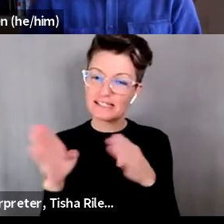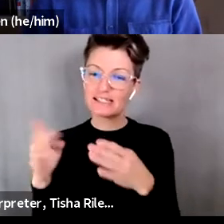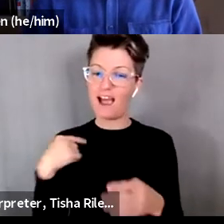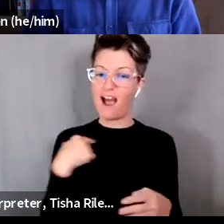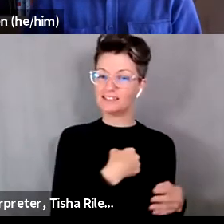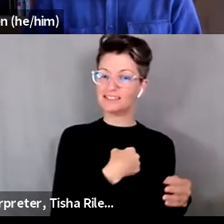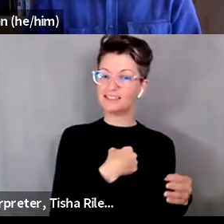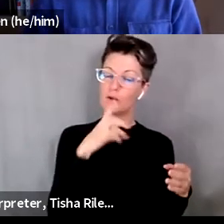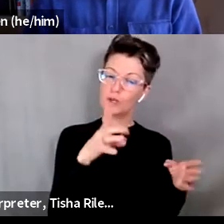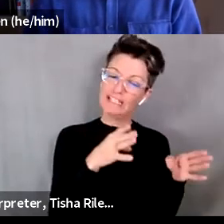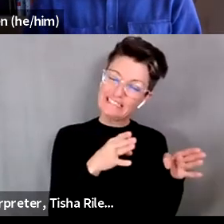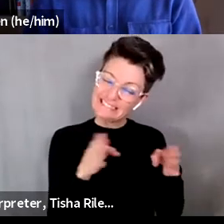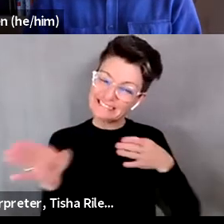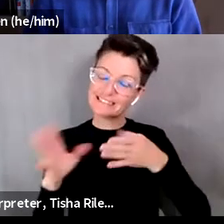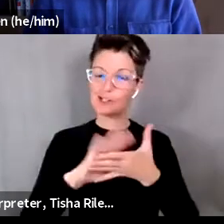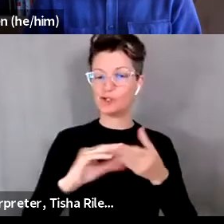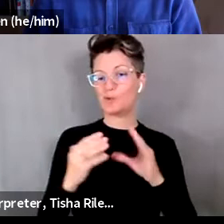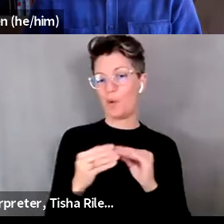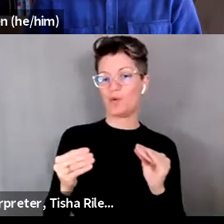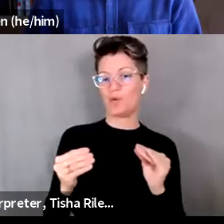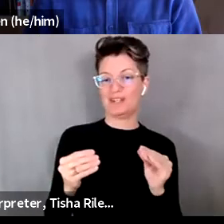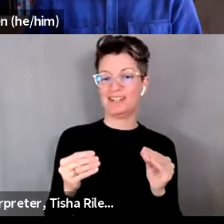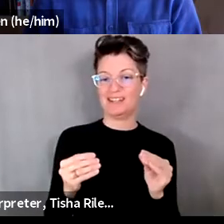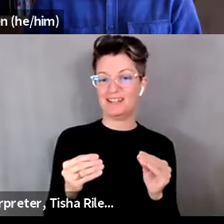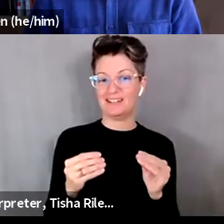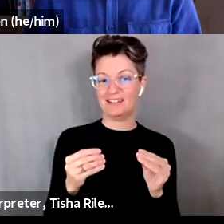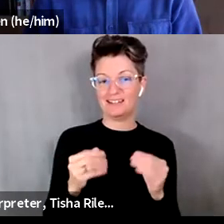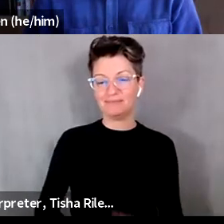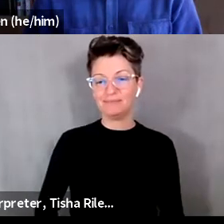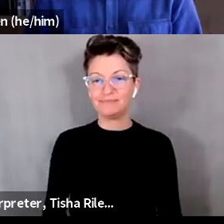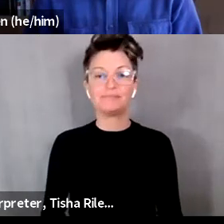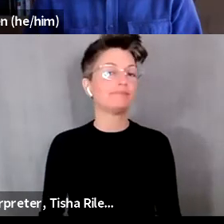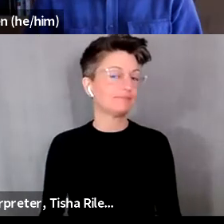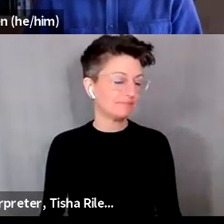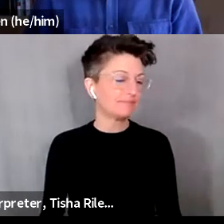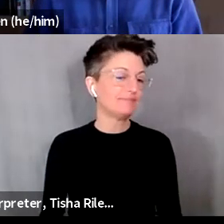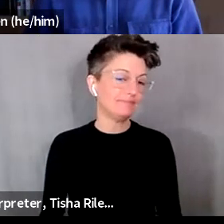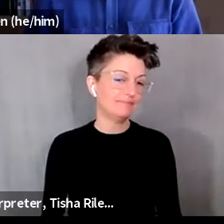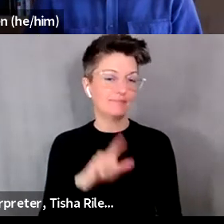that we, we ultimately found in the footage. Yeah, I mean, for anybody who knew Chas,